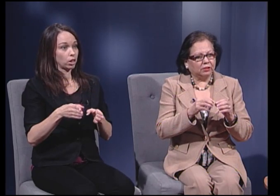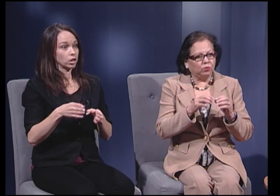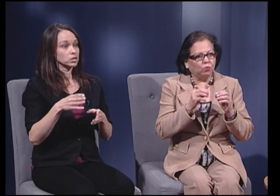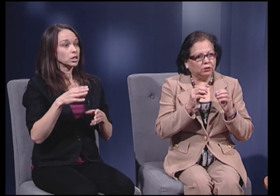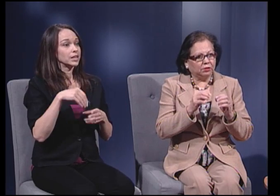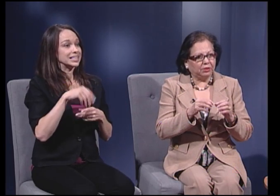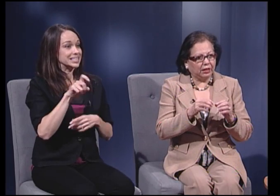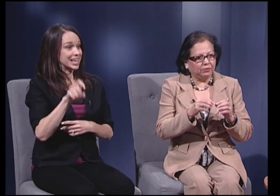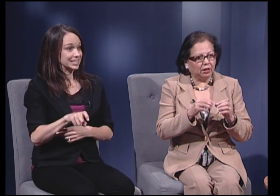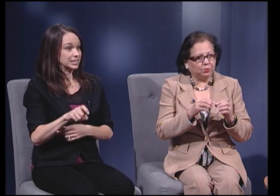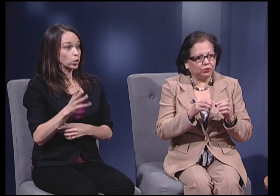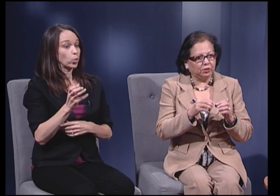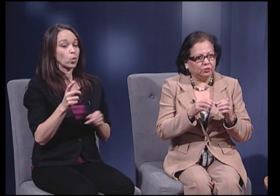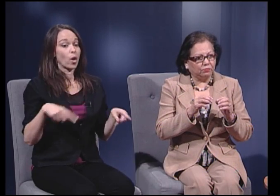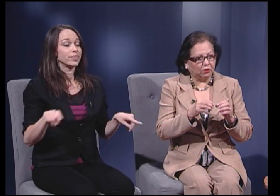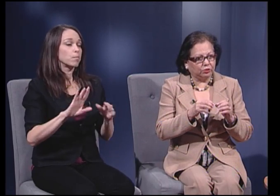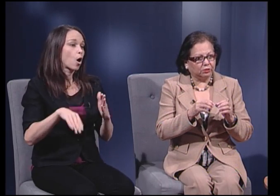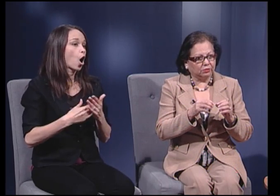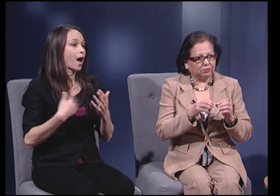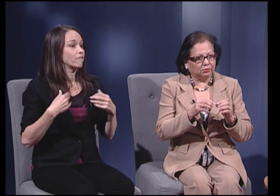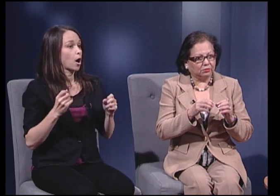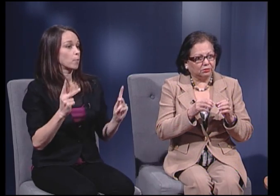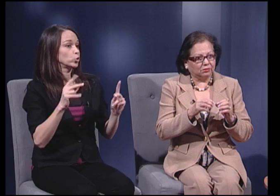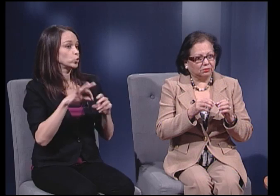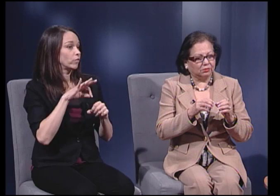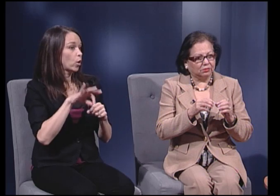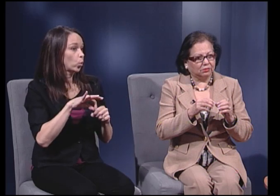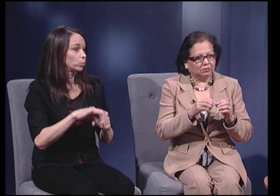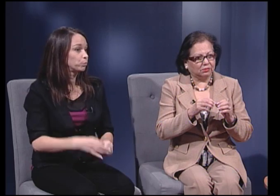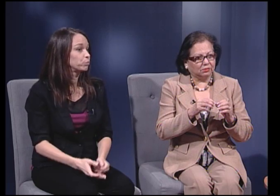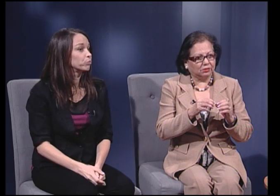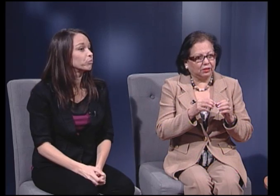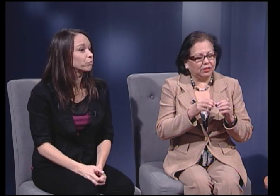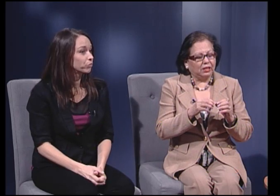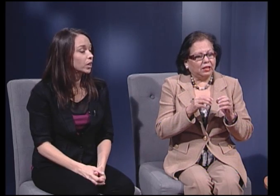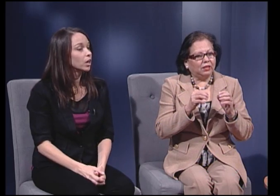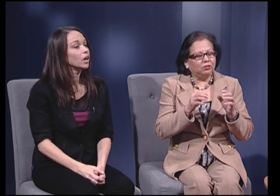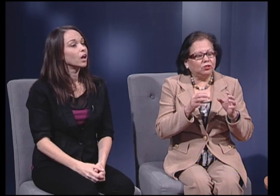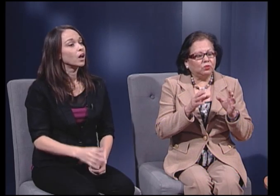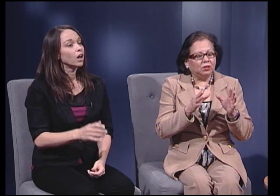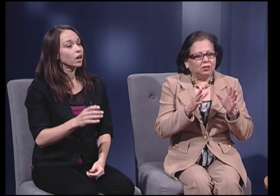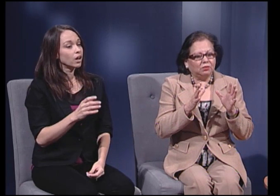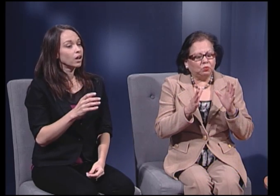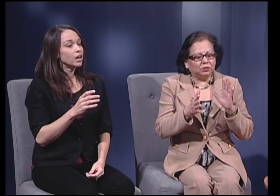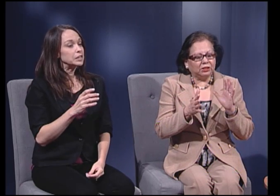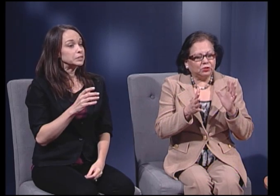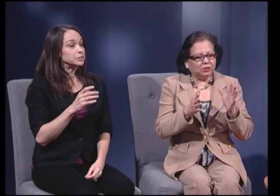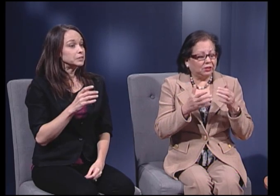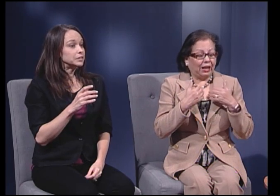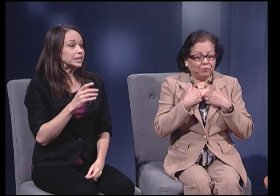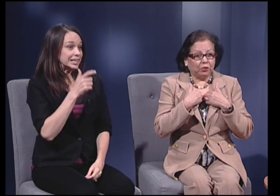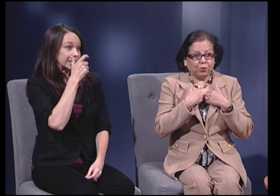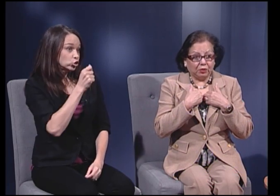that we want them to have the opportunity to vote, okay? And, you know, what's interesting that I'm going proud